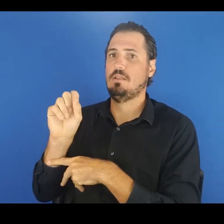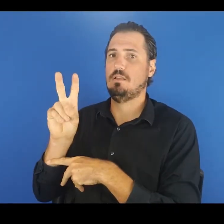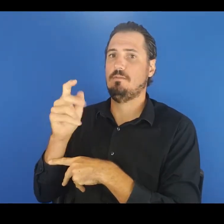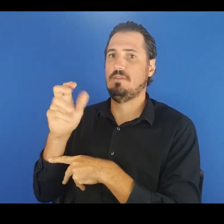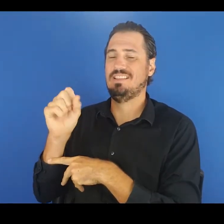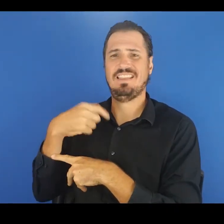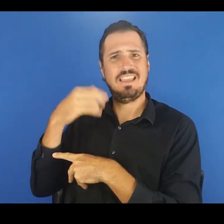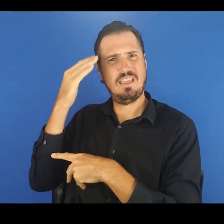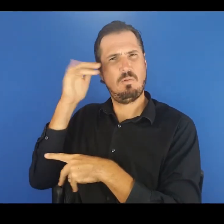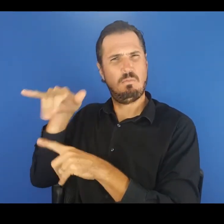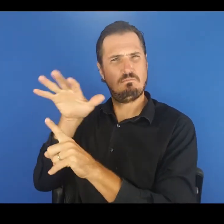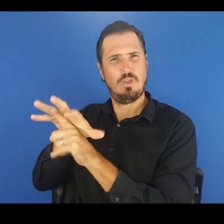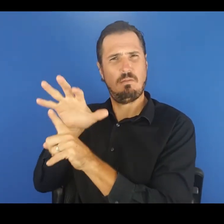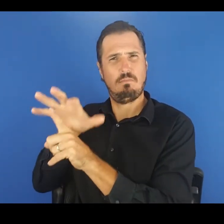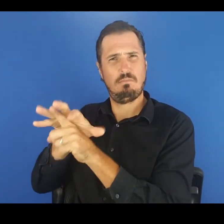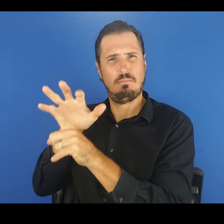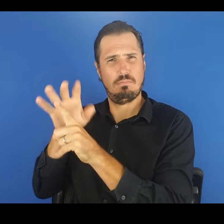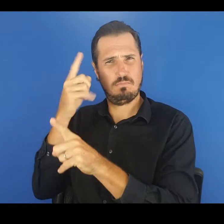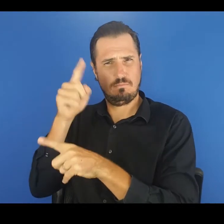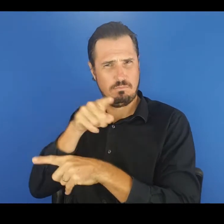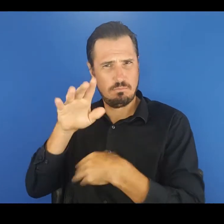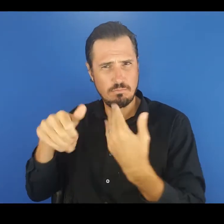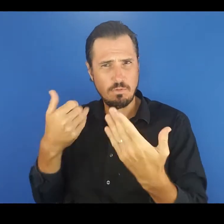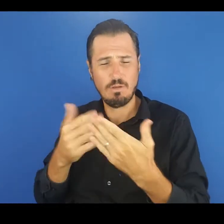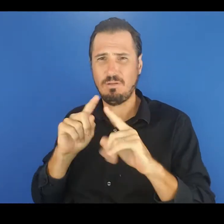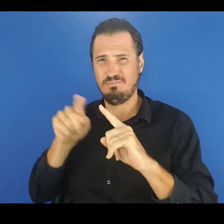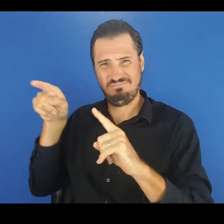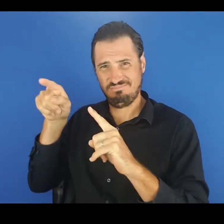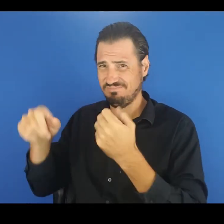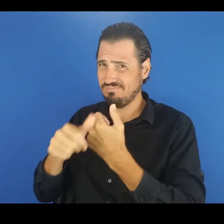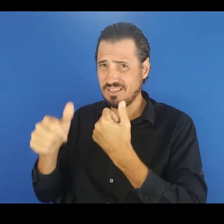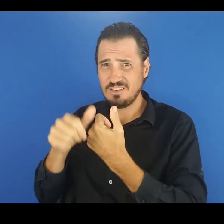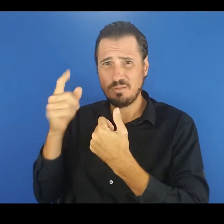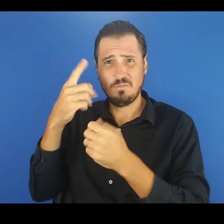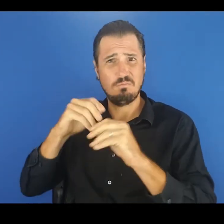I know Las Vegas is a popular destination, but it poses significant risks.